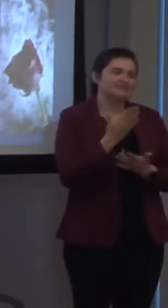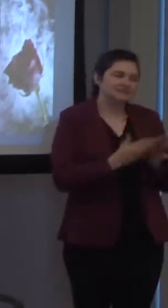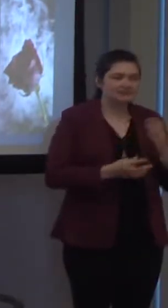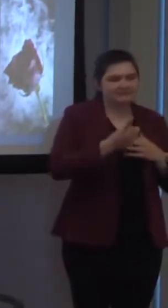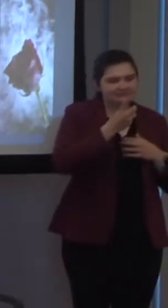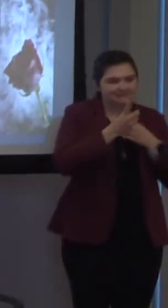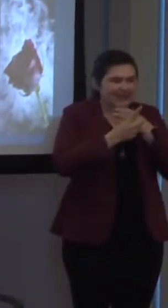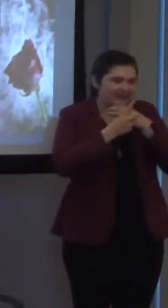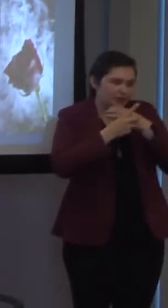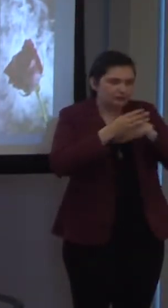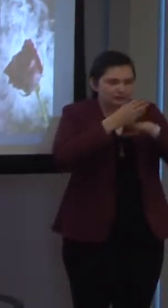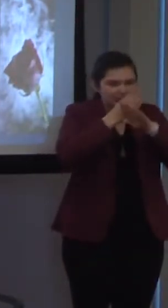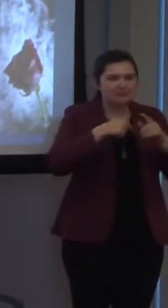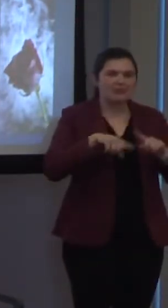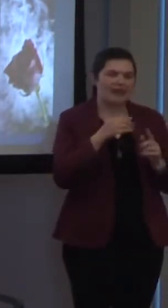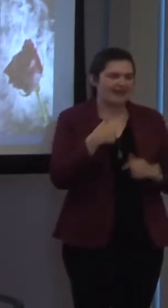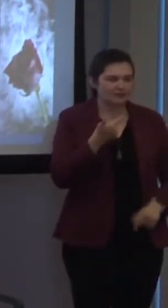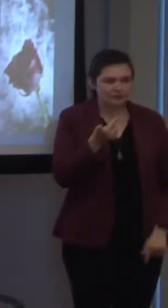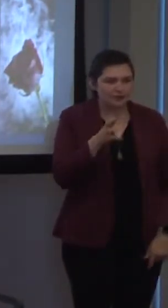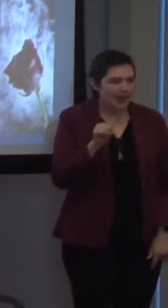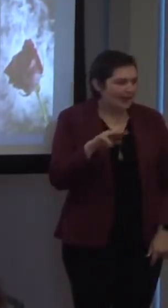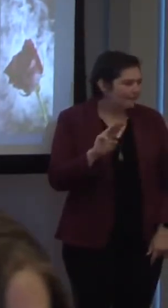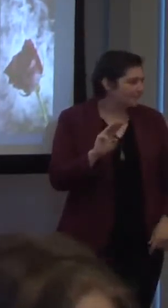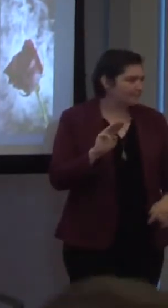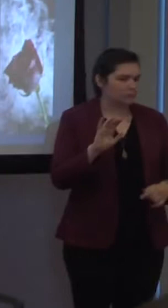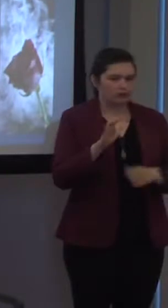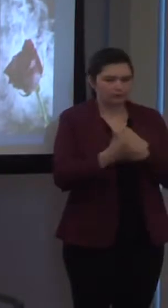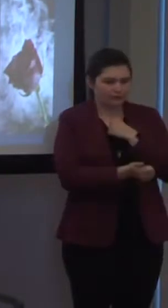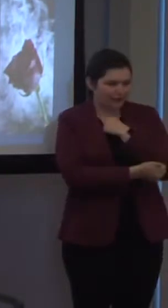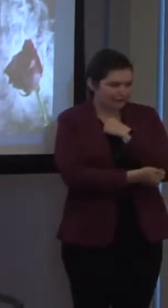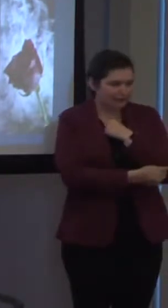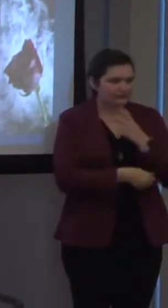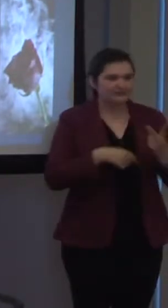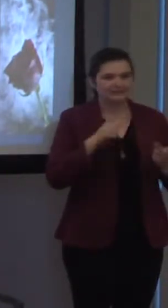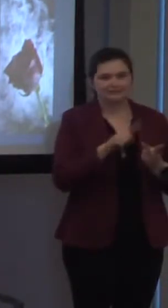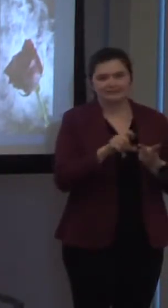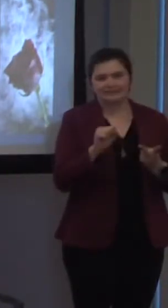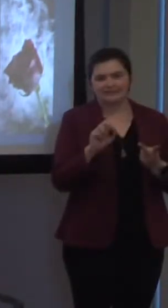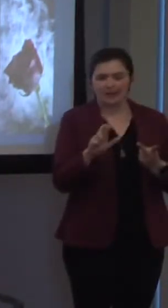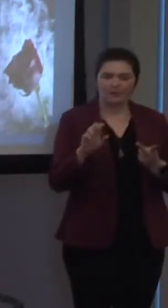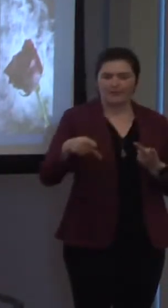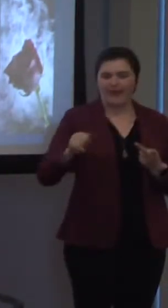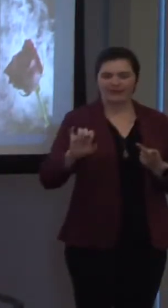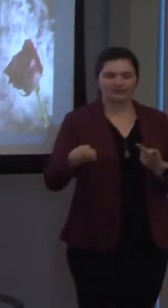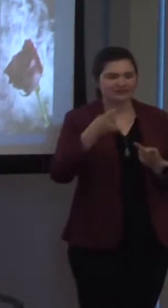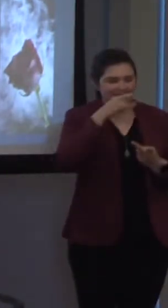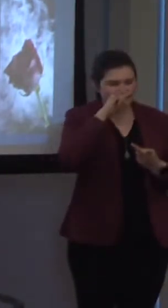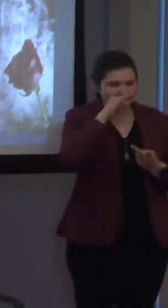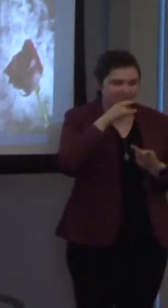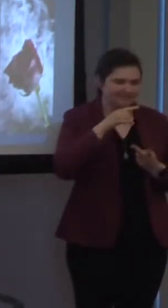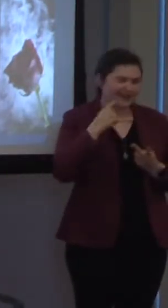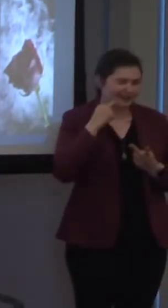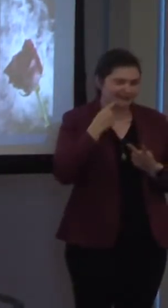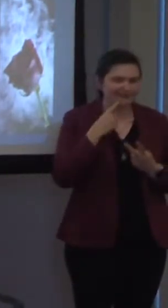so we added graham crackers, we added Sour Patch Kids, cheese puffs, I think you can see, (PowerPoint video plays)